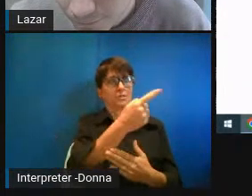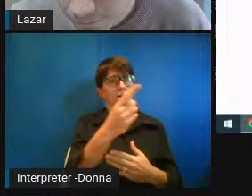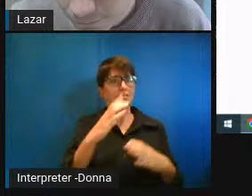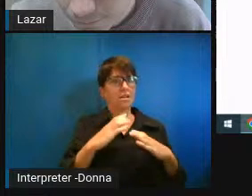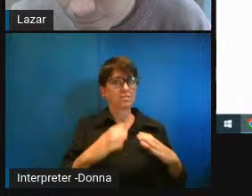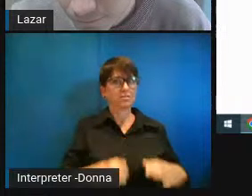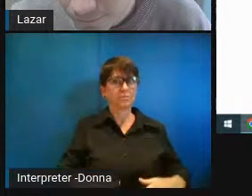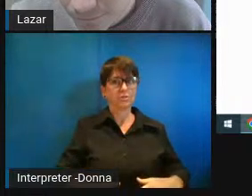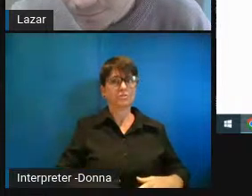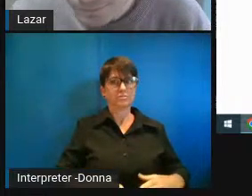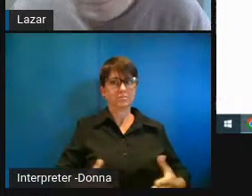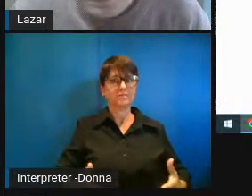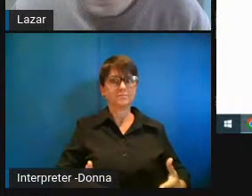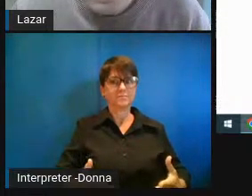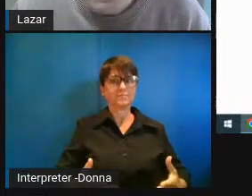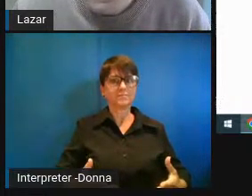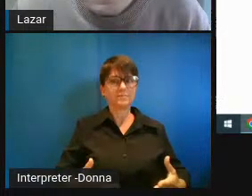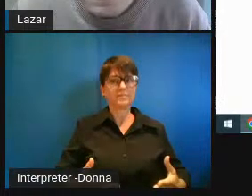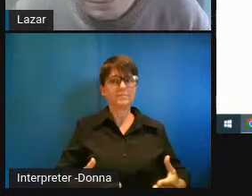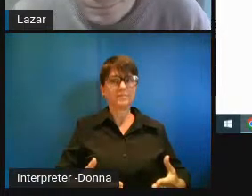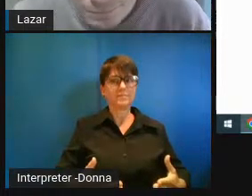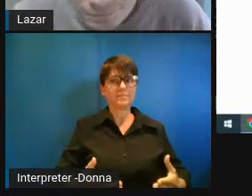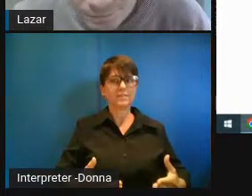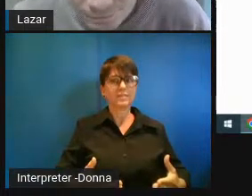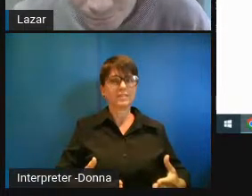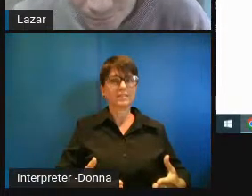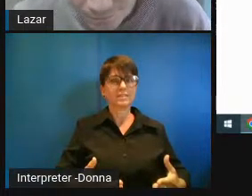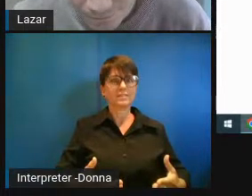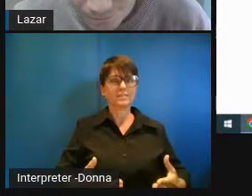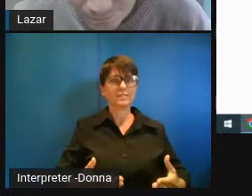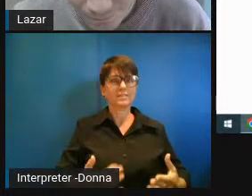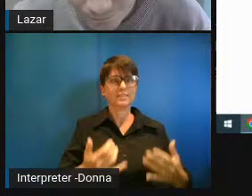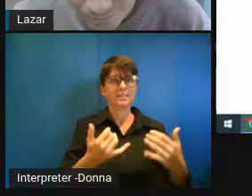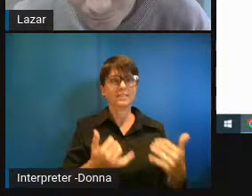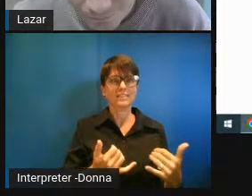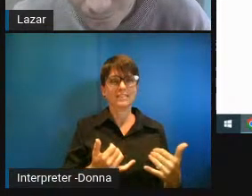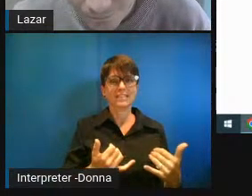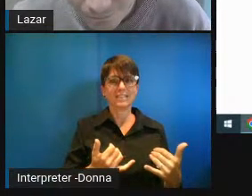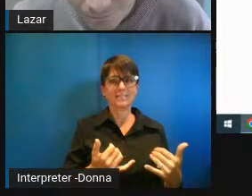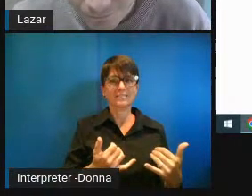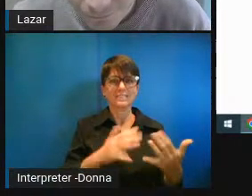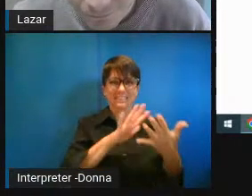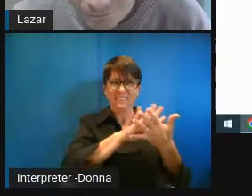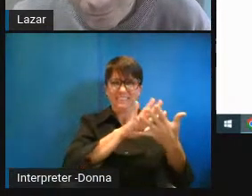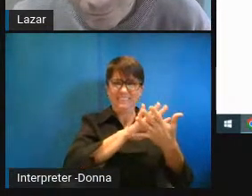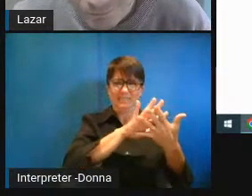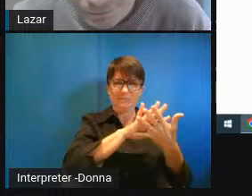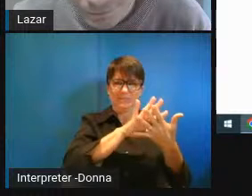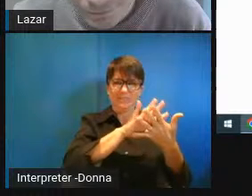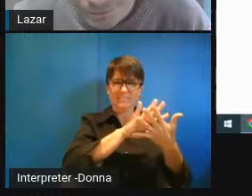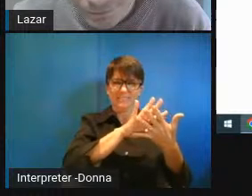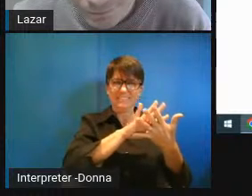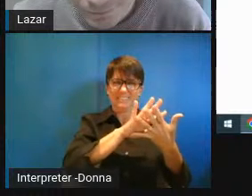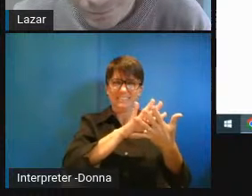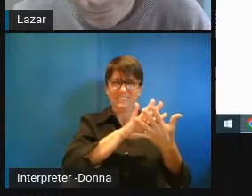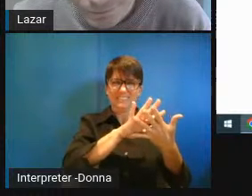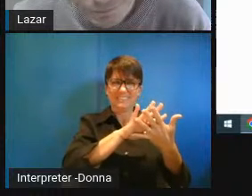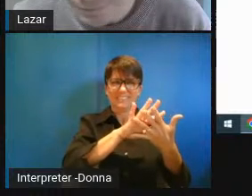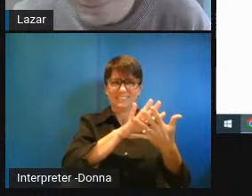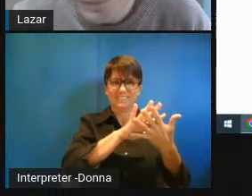to you because they did a fantastic job 20 years ago and they enabled all of us nowadays to say to customers [*Poor audio*].